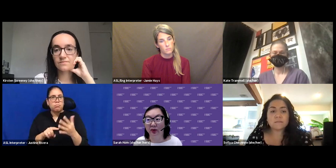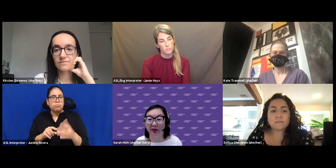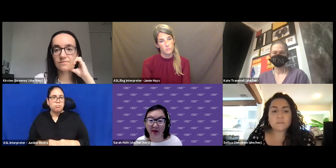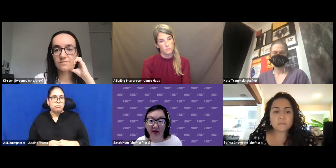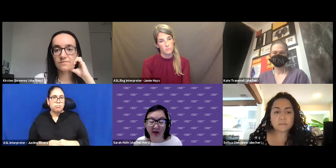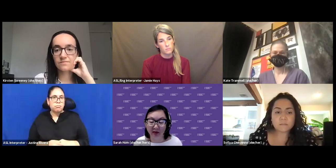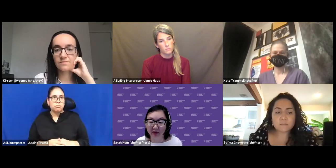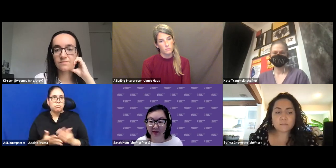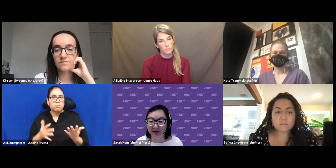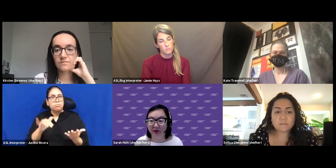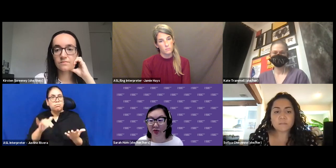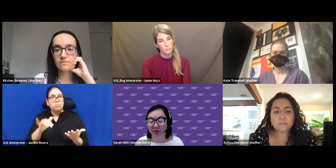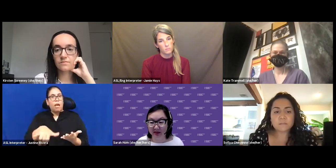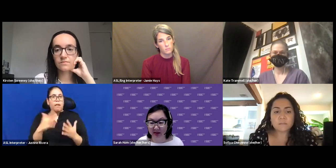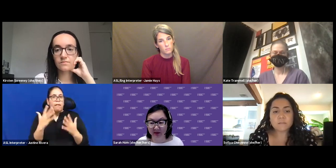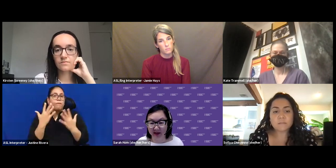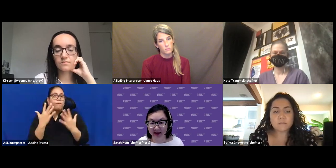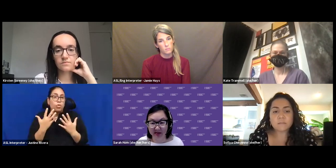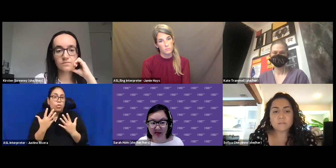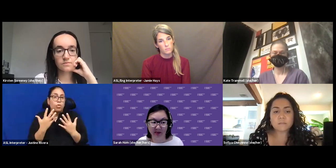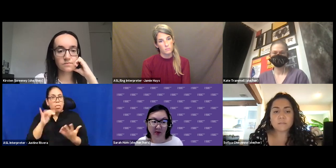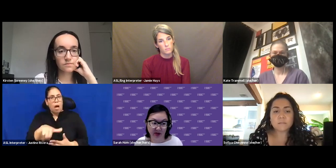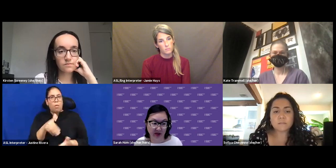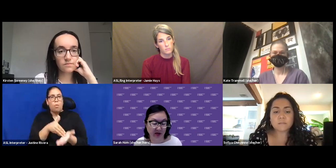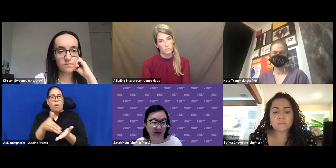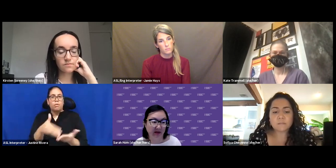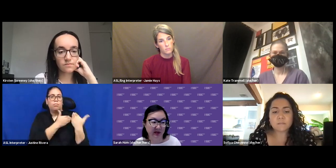burden of folks who identify as disabled, which I do. I have